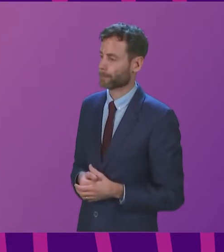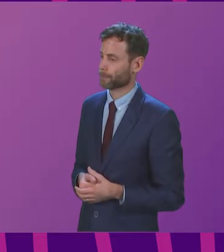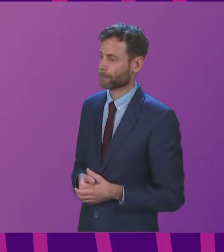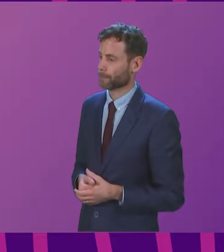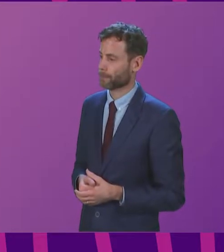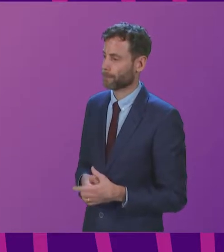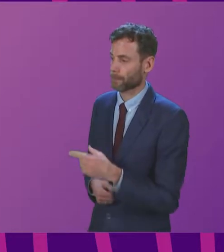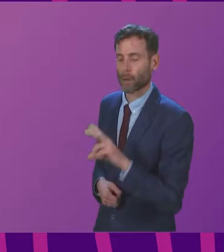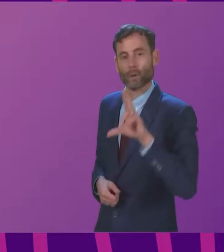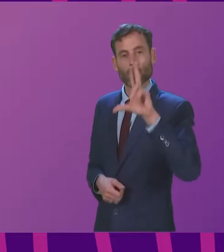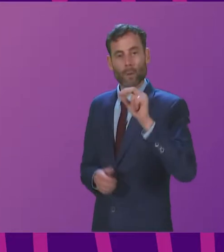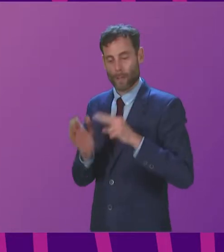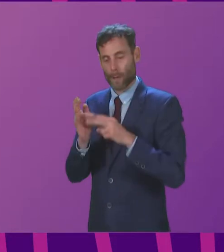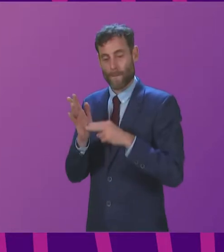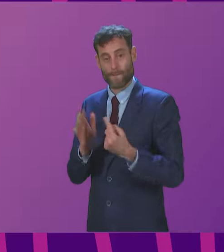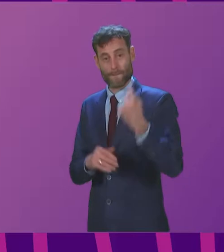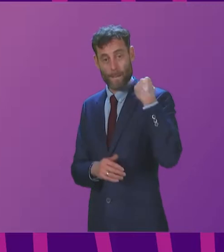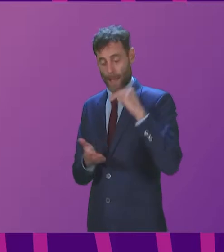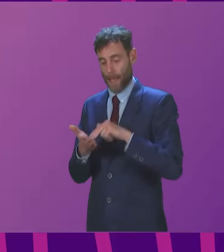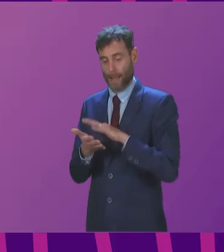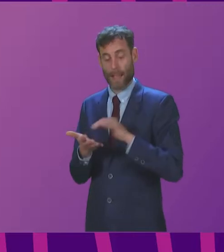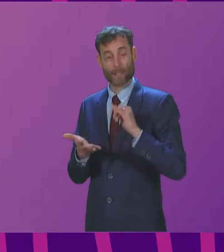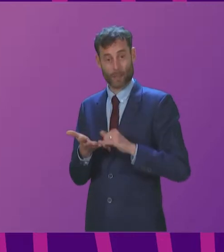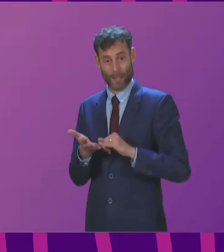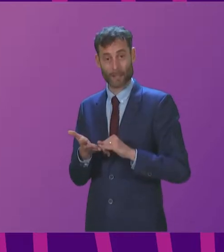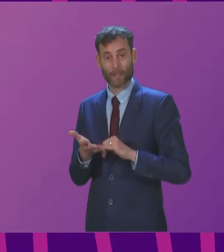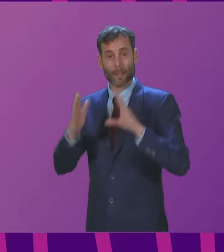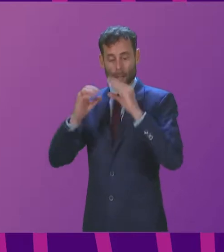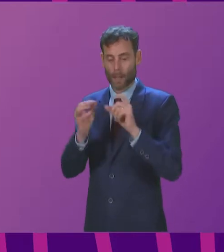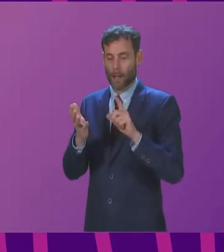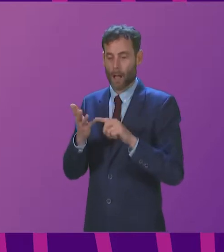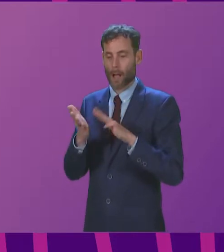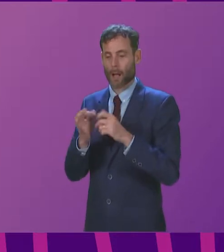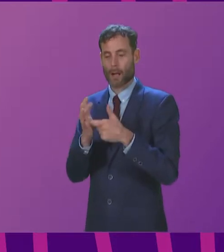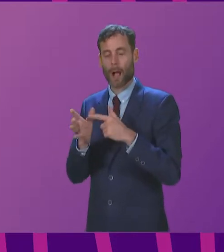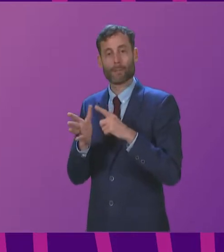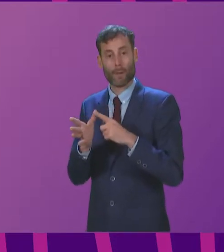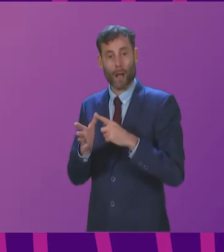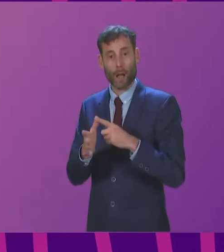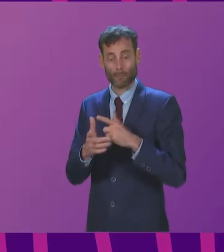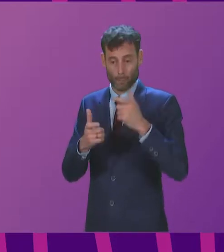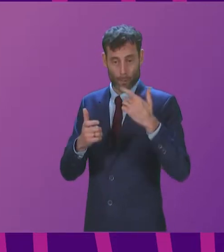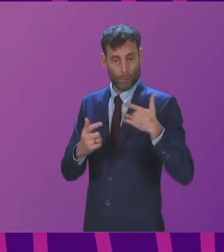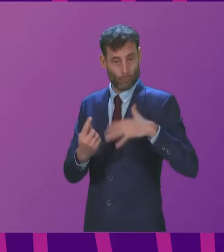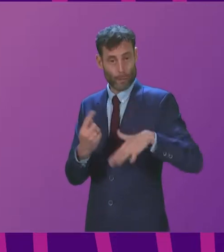On 12 November, NHS Ayrshire and Arran advised that Cumbrae residents would receive their booster vaccine on Saturday 27 November in Millport.